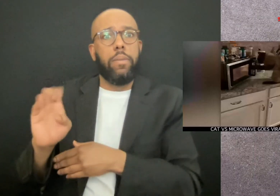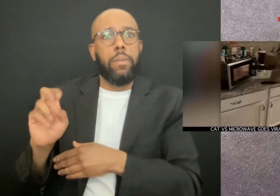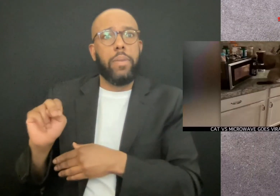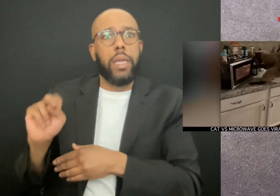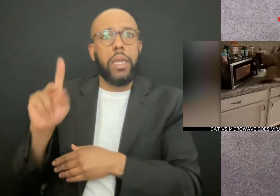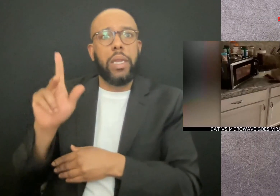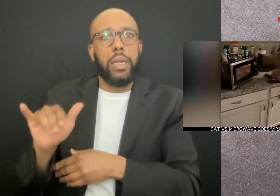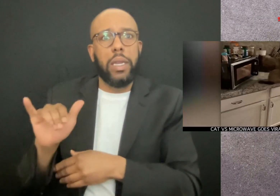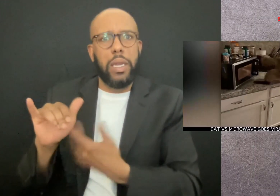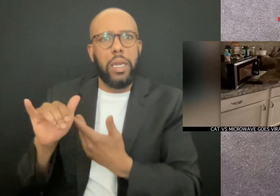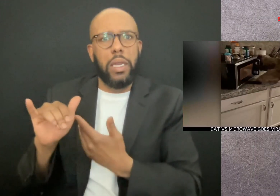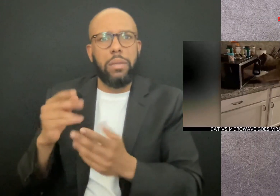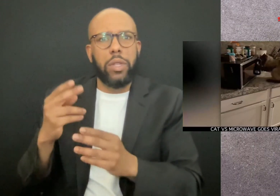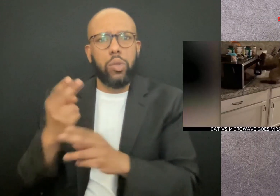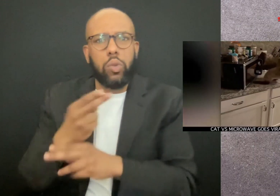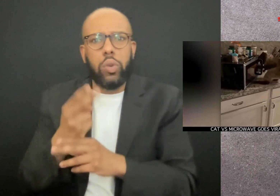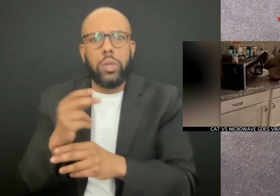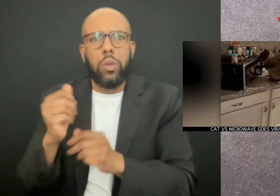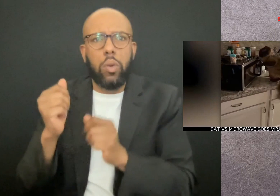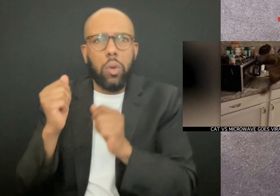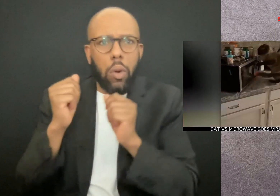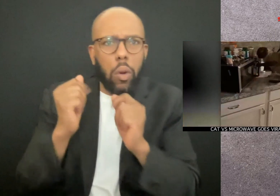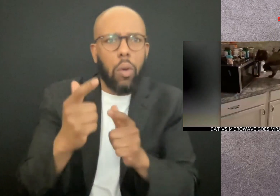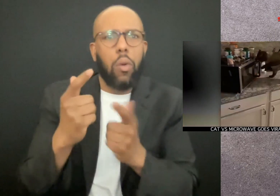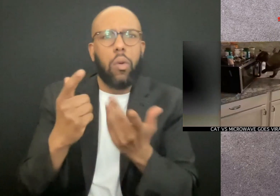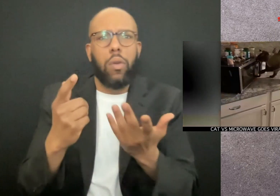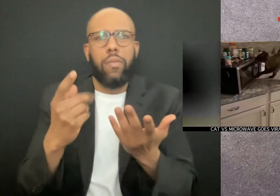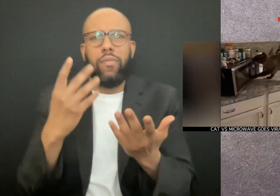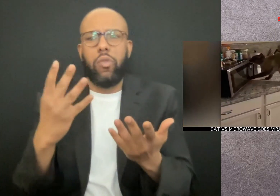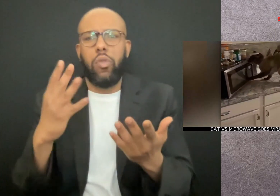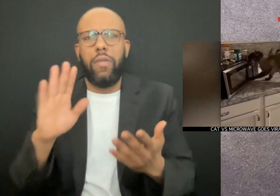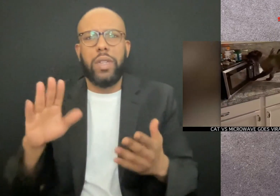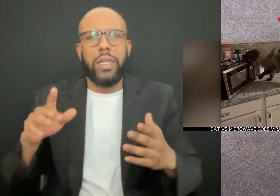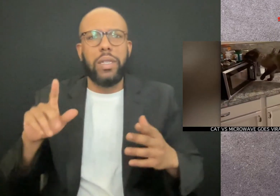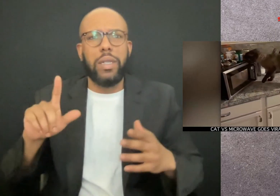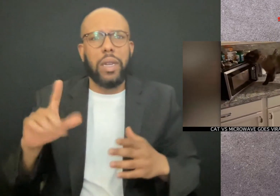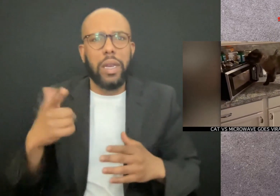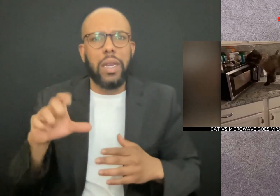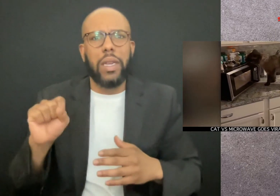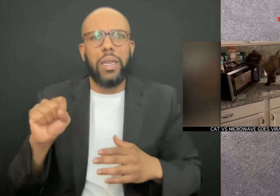this is video of Bentley using all four of his legs like arms